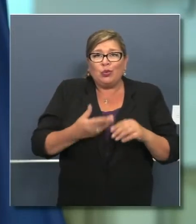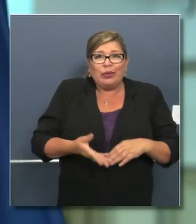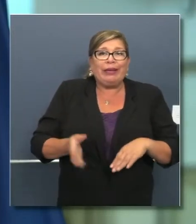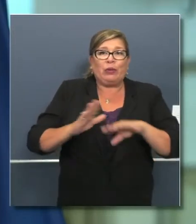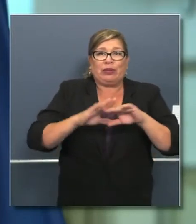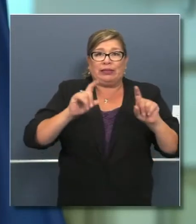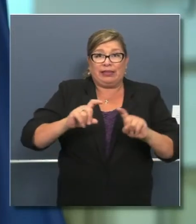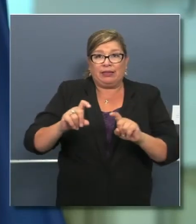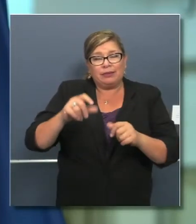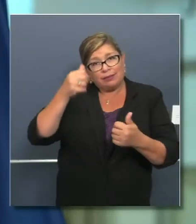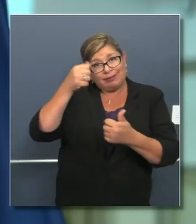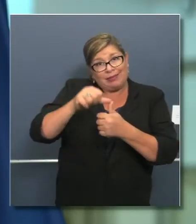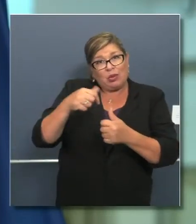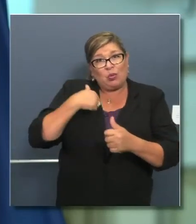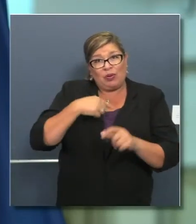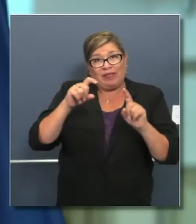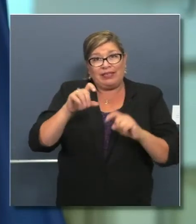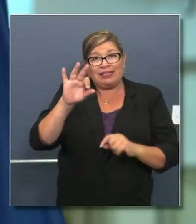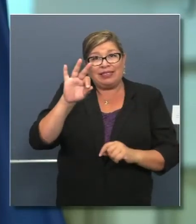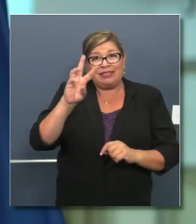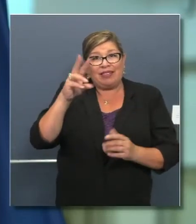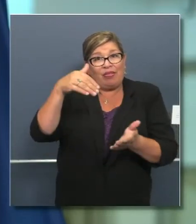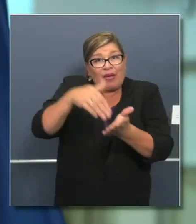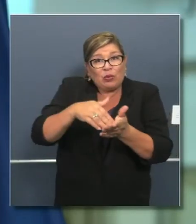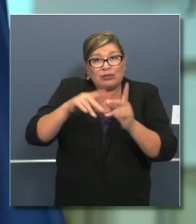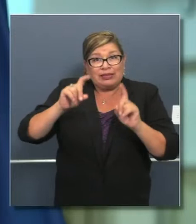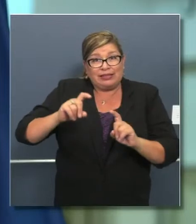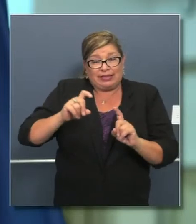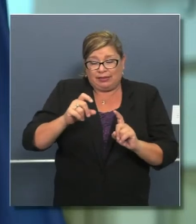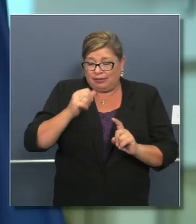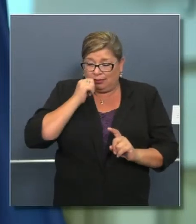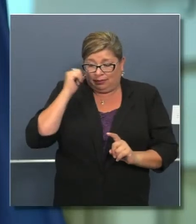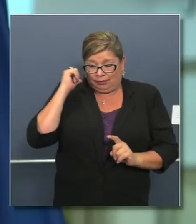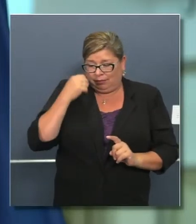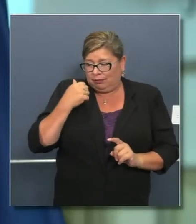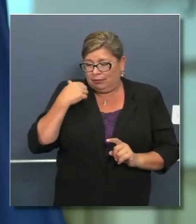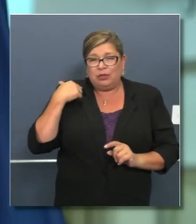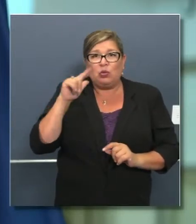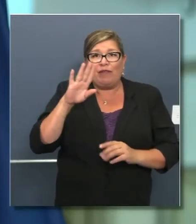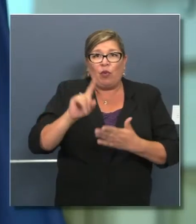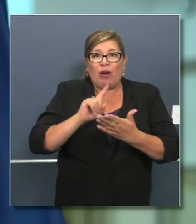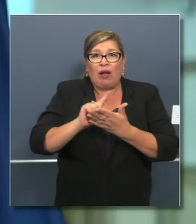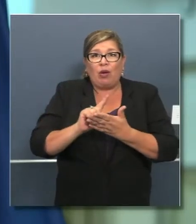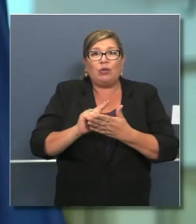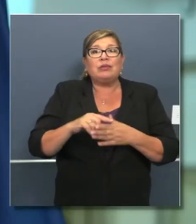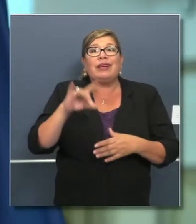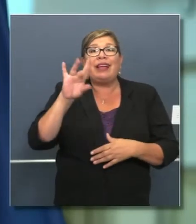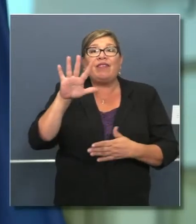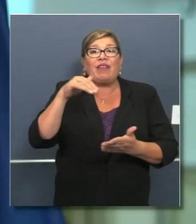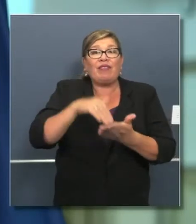last 24-hour period eighty five thousand in the previous reporting period we are now exceeding